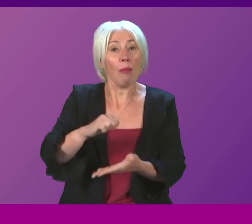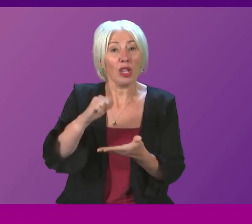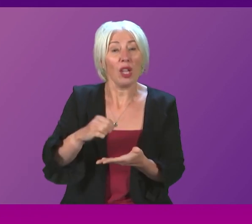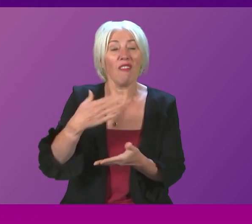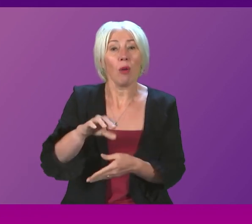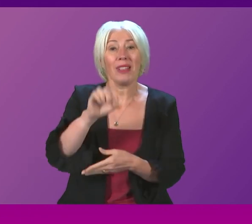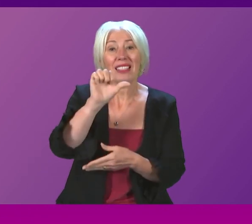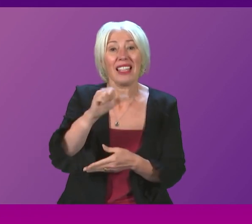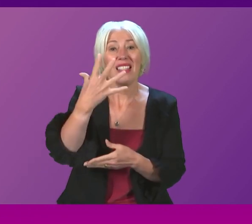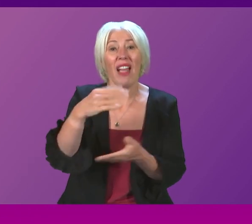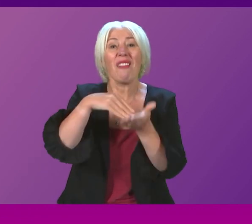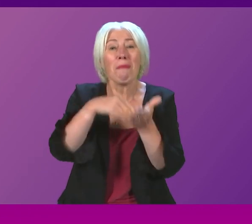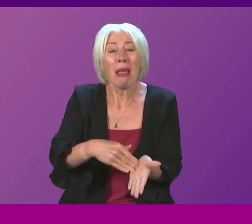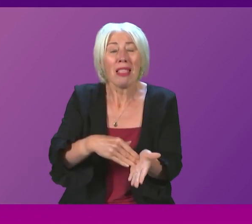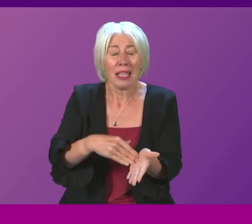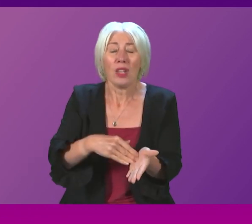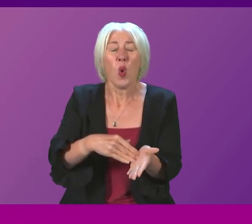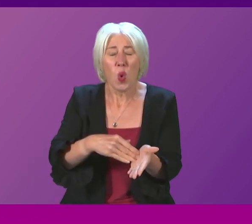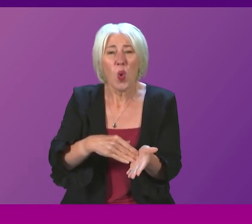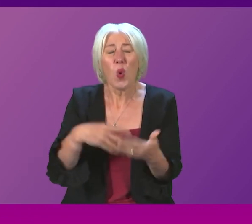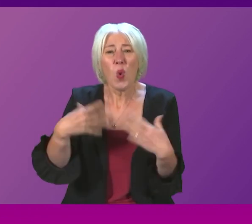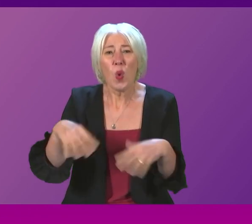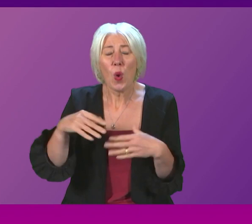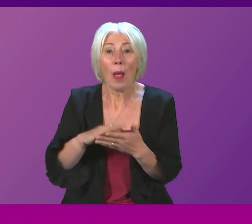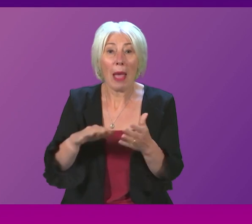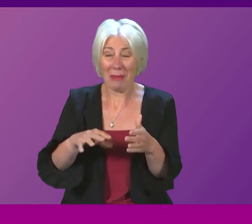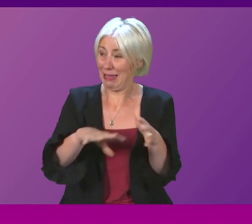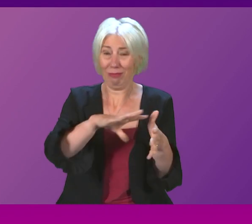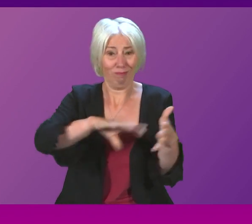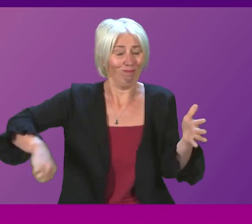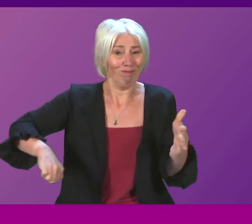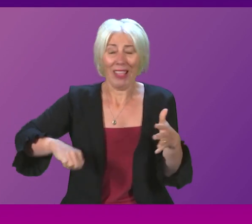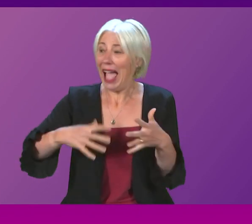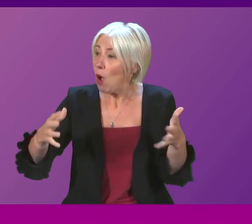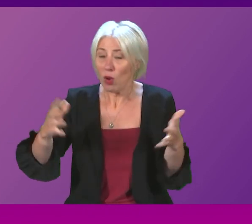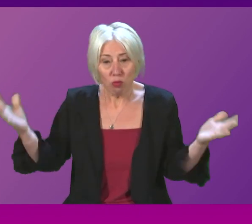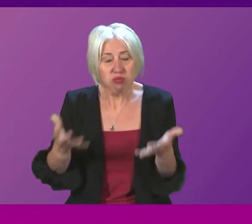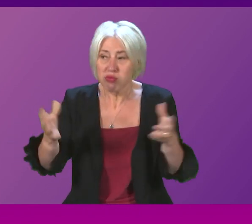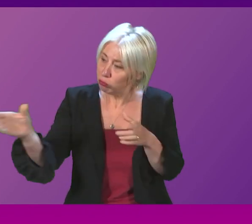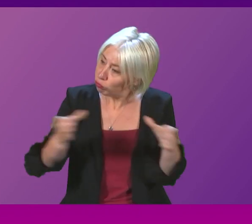million. That cut means taking away the ability to recruit the health professionals that GP practices